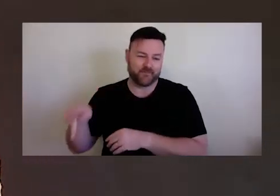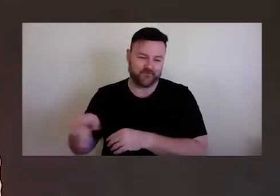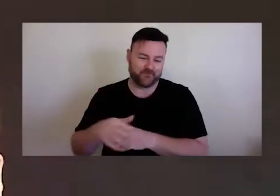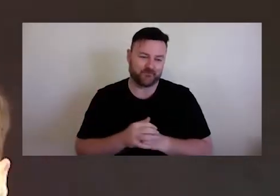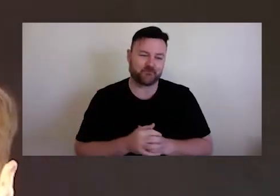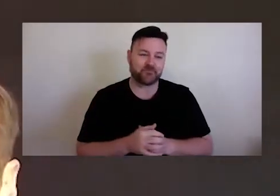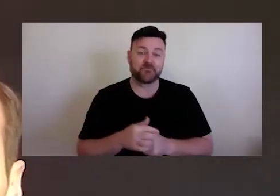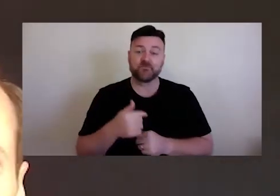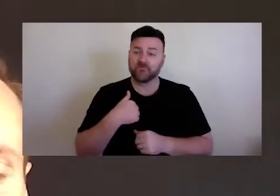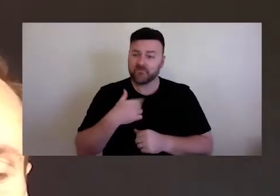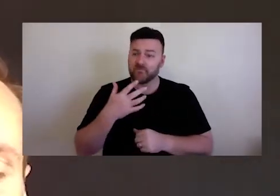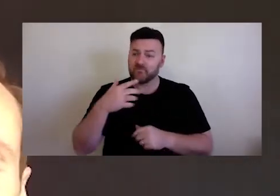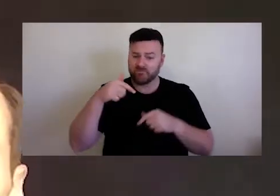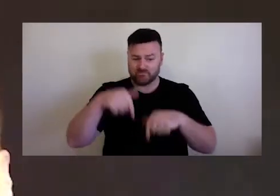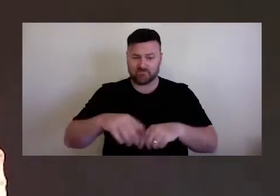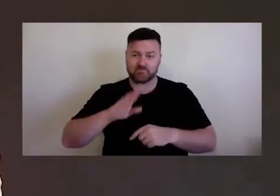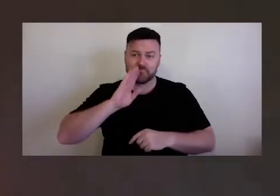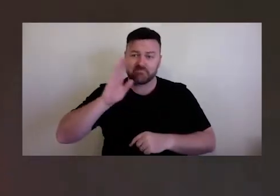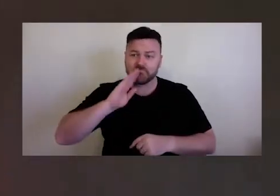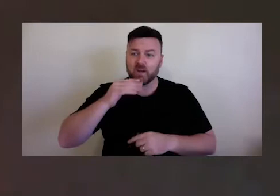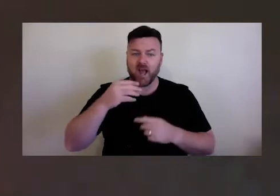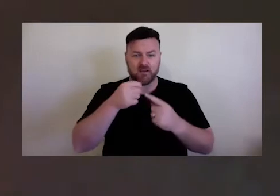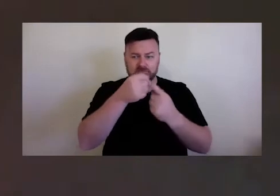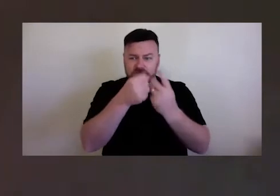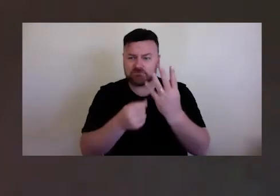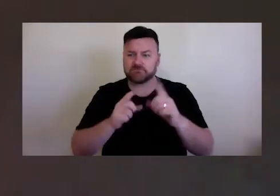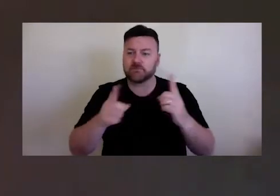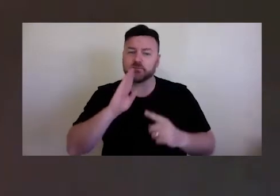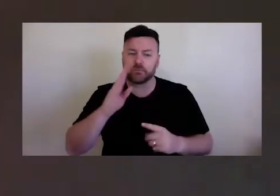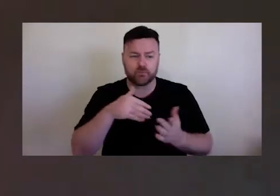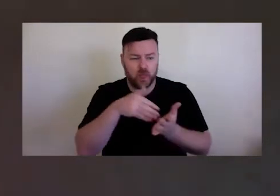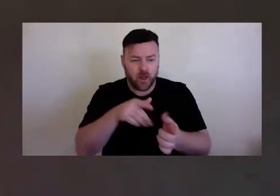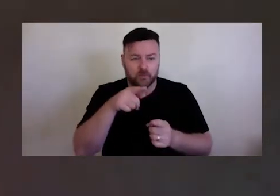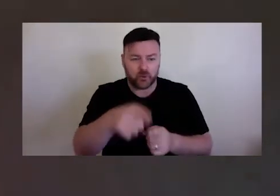complex period with new learning. It's an opportunity to take some